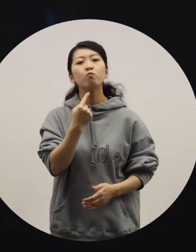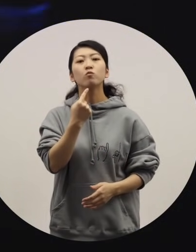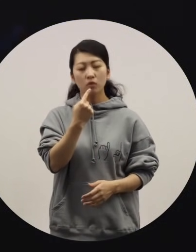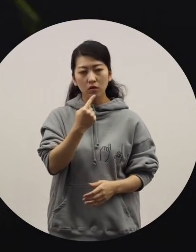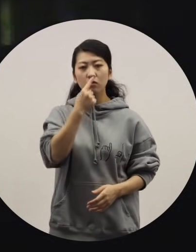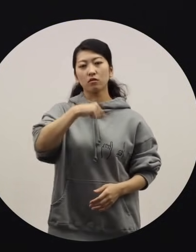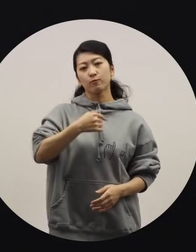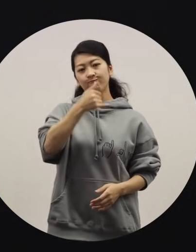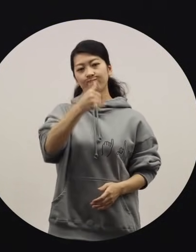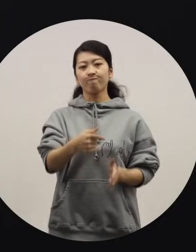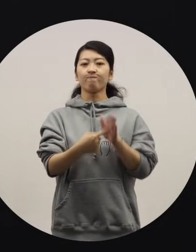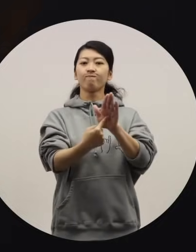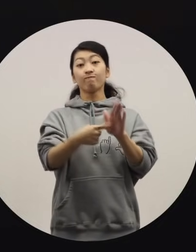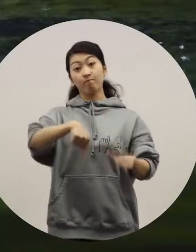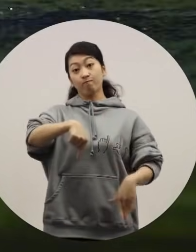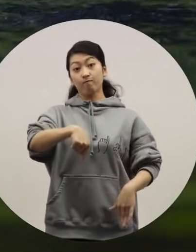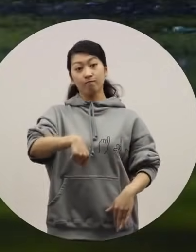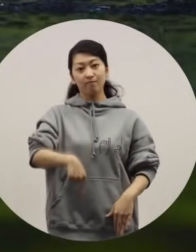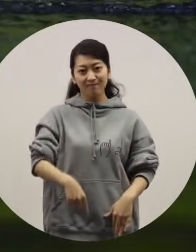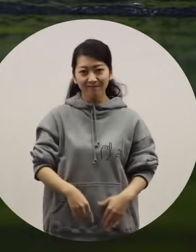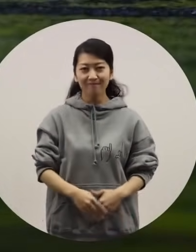That's my advantage.